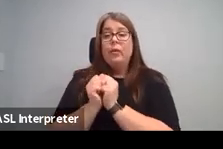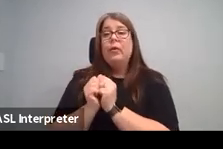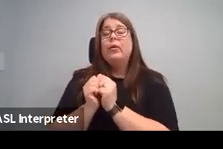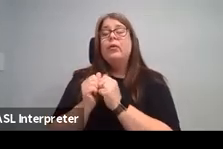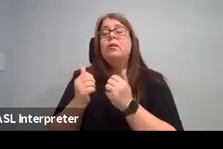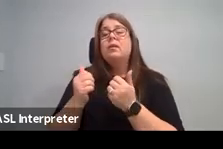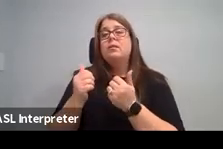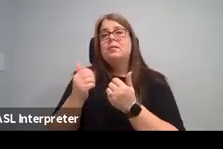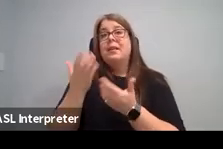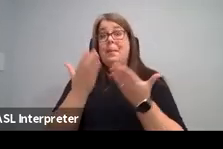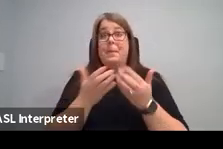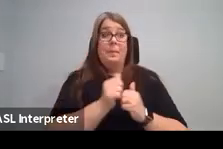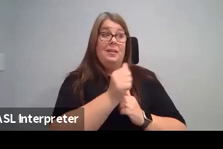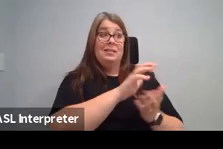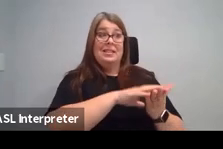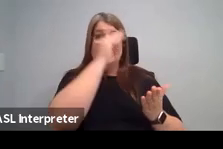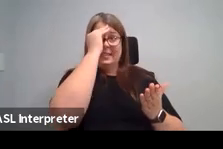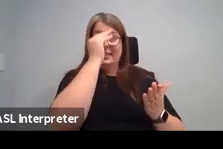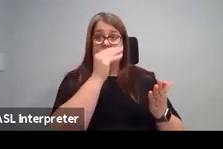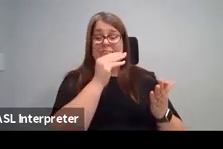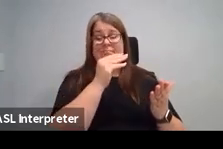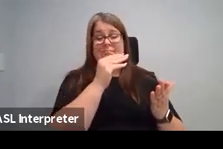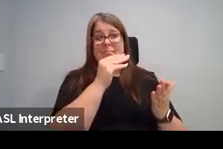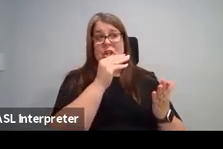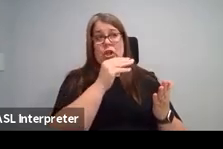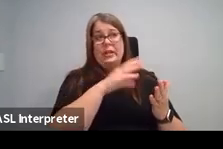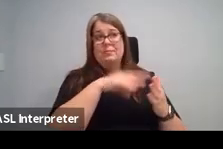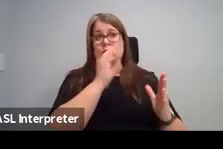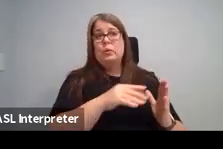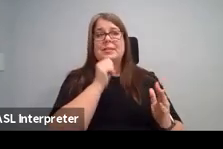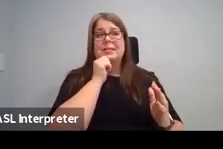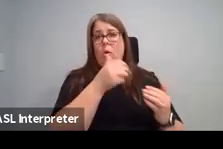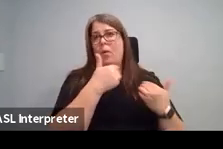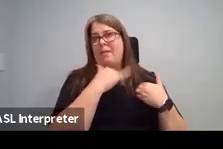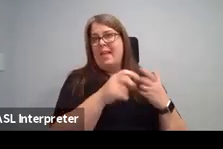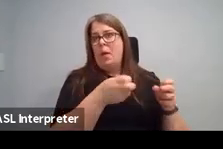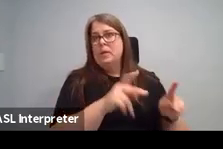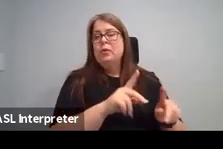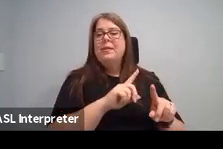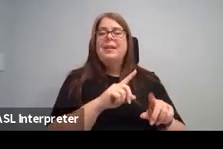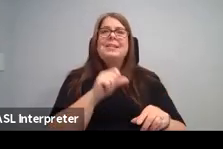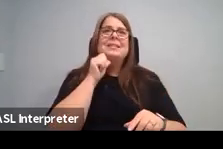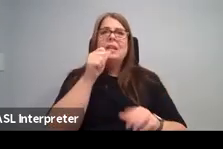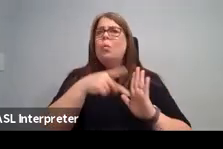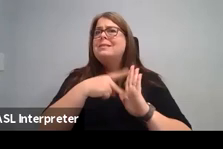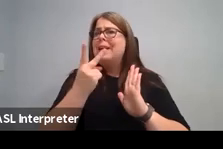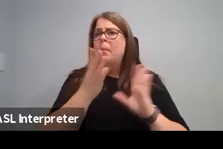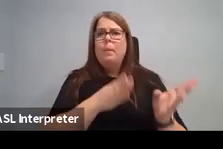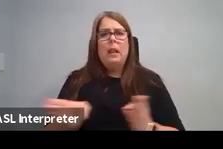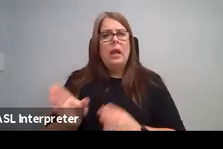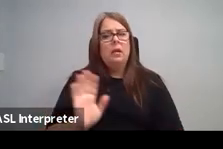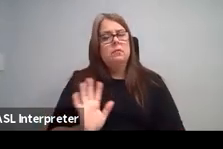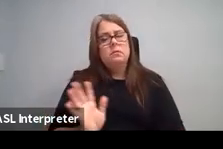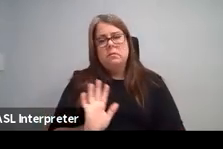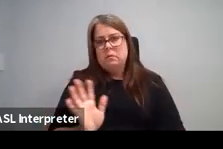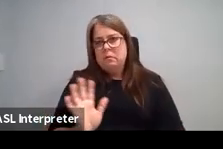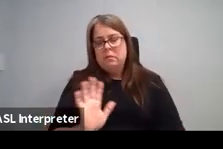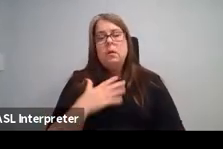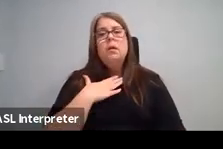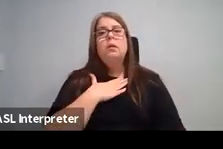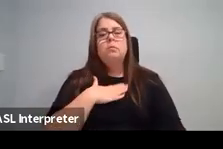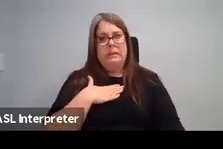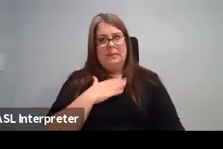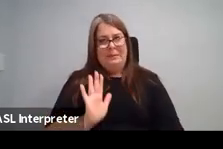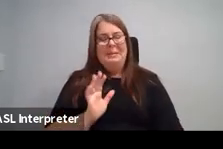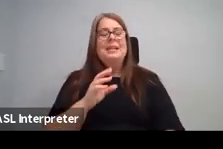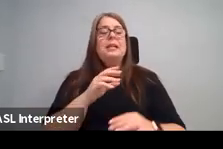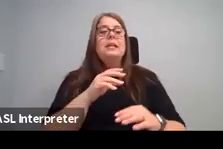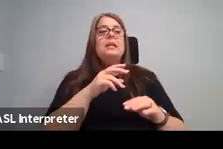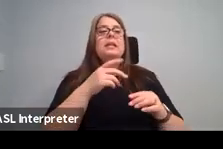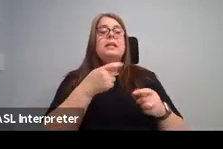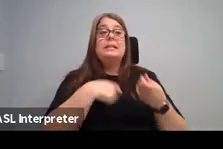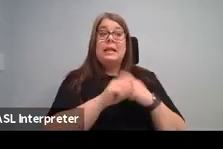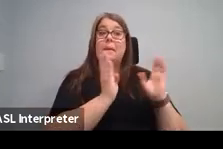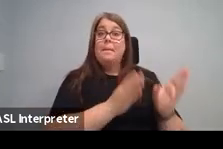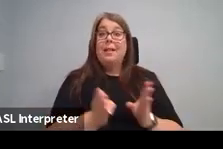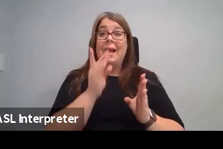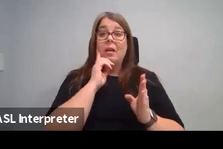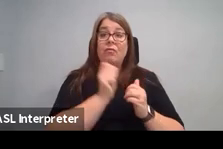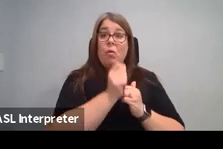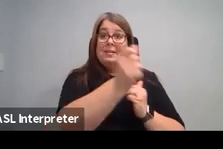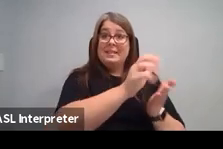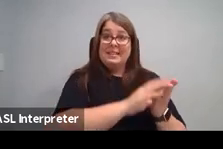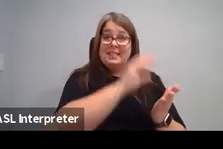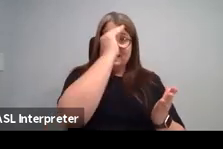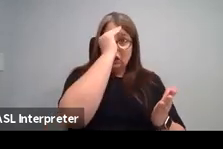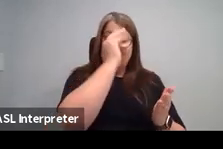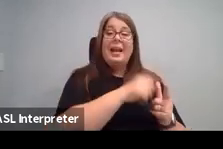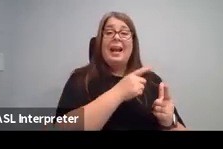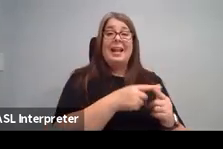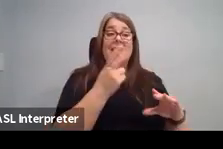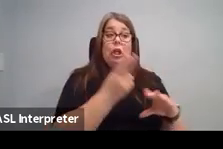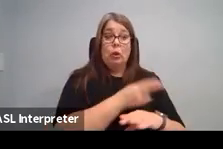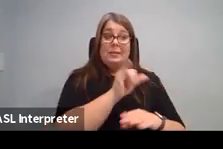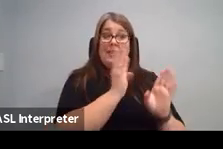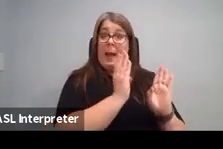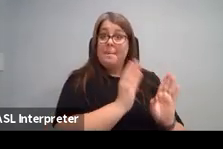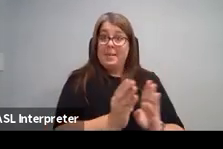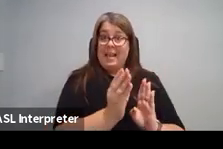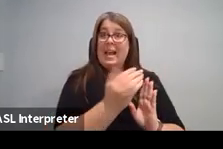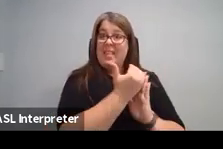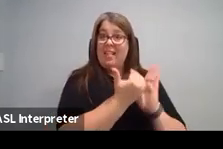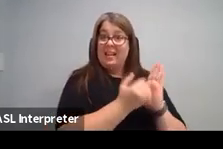Allison Frenzel : But I would not say you have to double plan. I would say plan for distance learning and then allow the in person opportunities to be more facilitated rather than direct, if that makes sense. Joe, do you want to add to that.